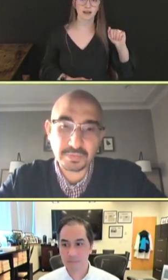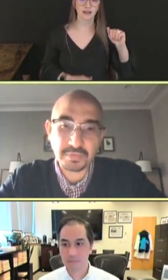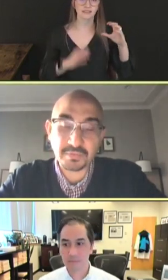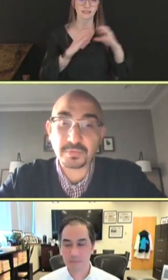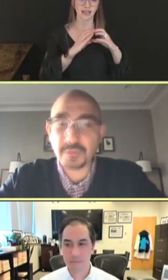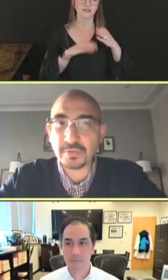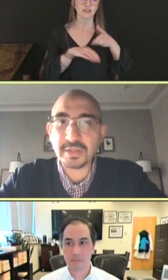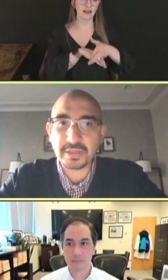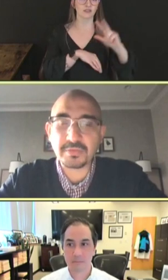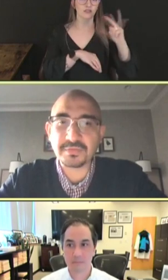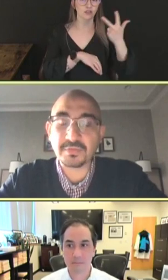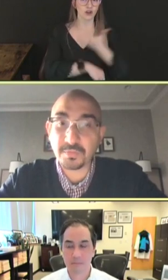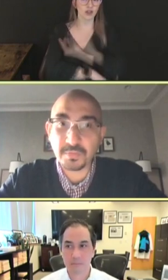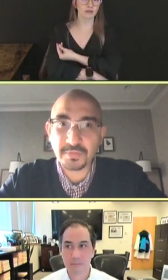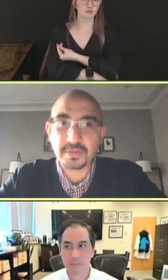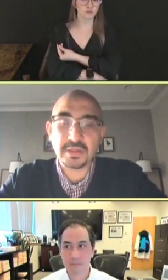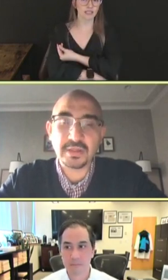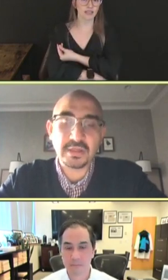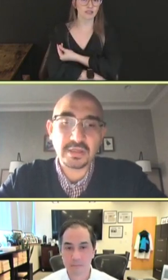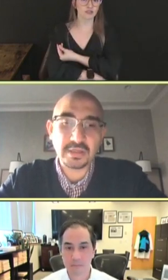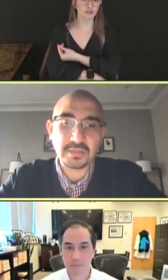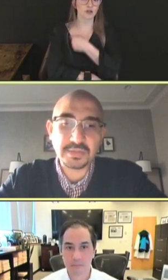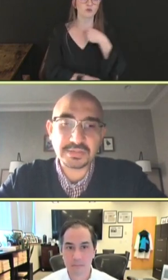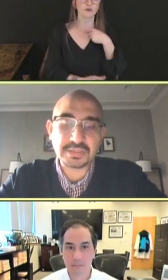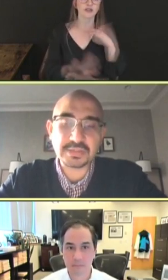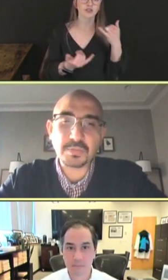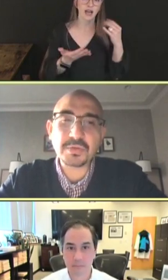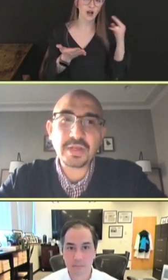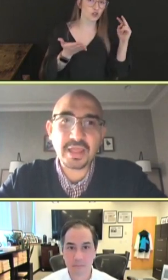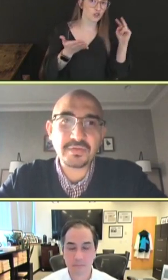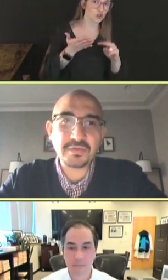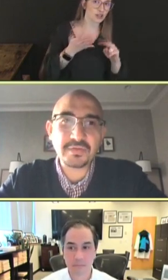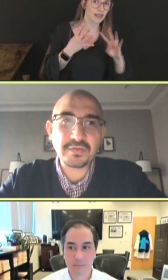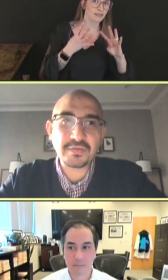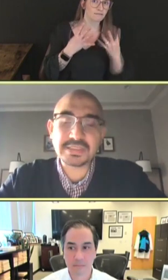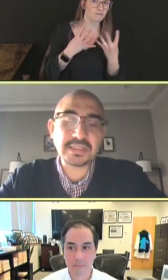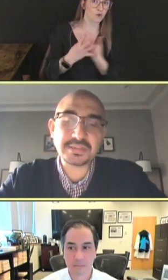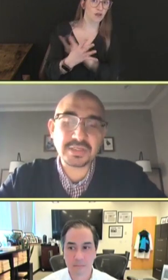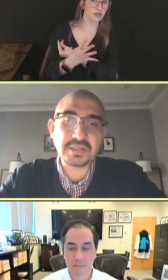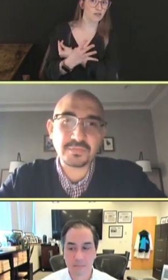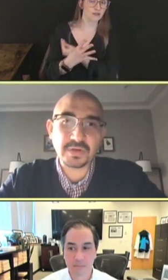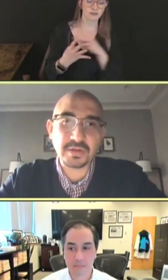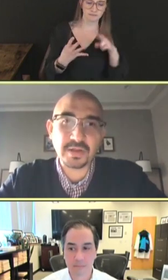what we're looking -- we are looking, now, after fourth immunization, so we don't have enough -- we